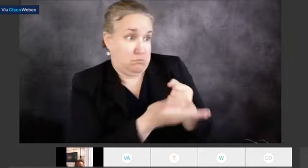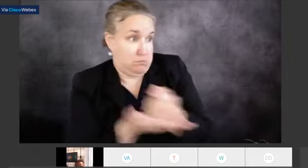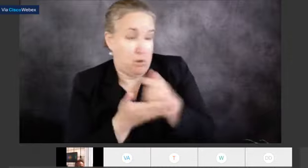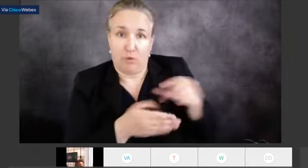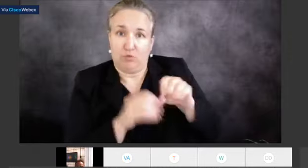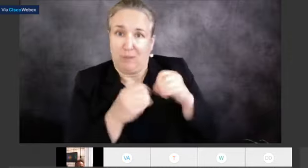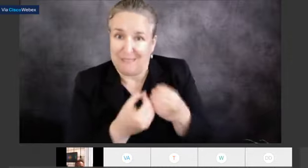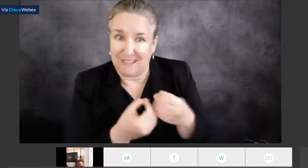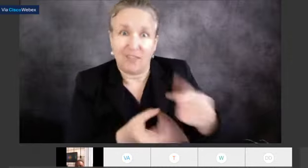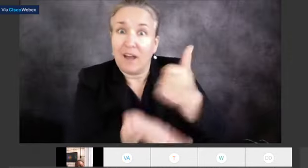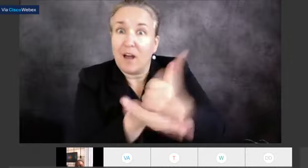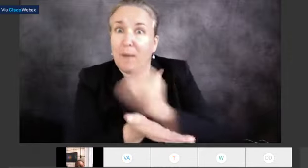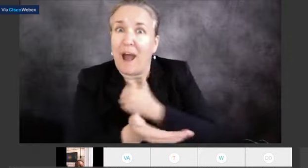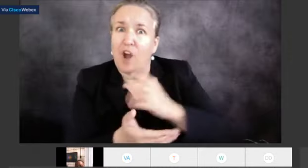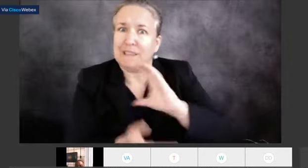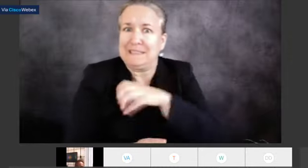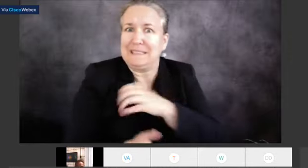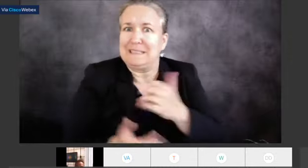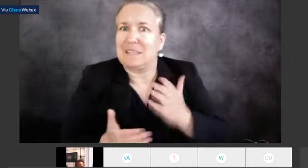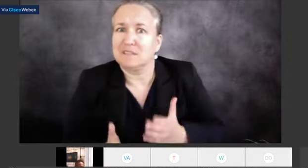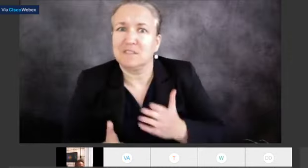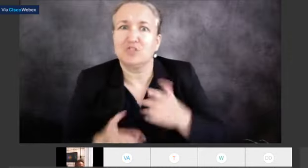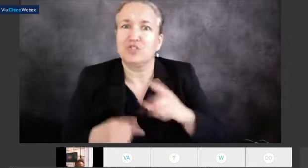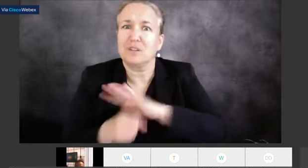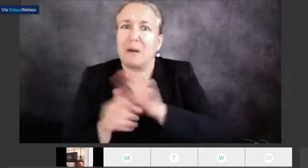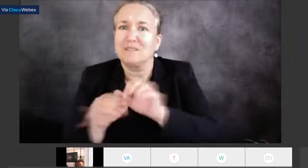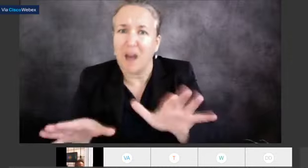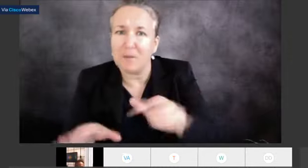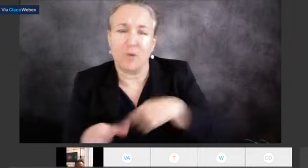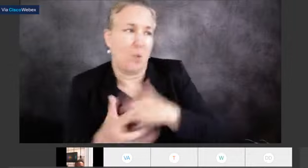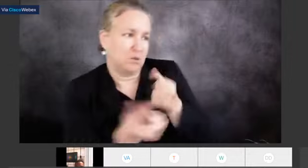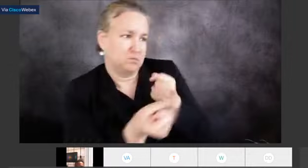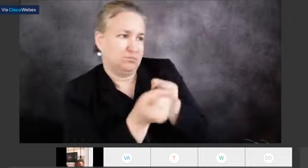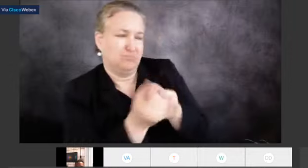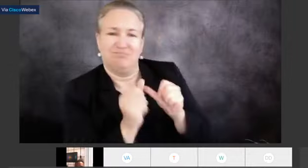helping our citizens during this pandemic the application